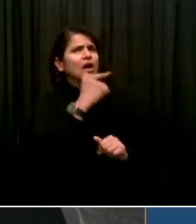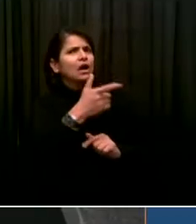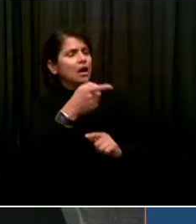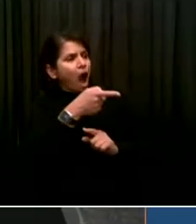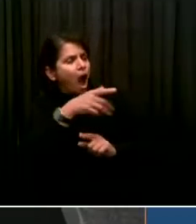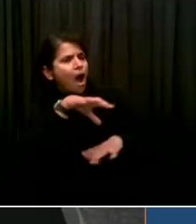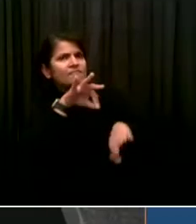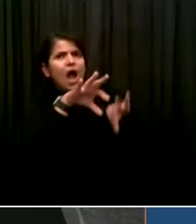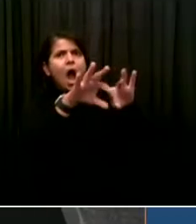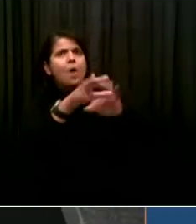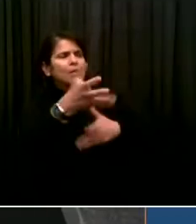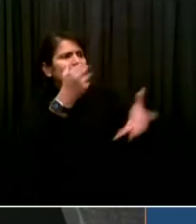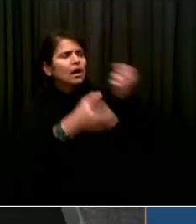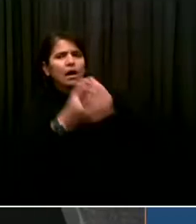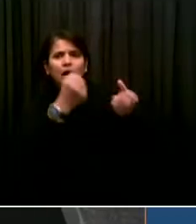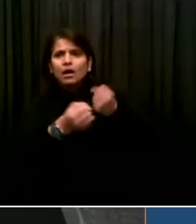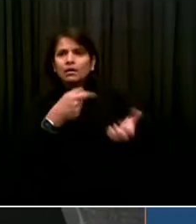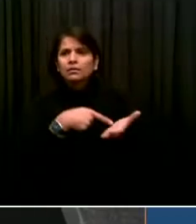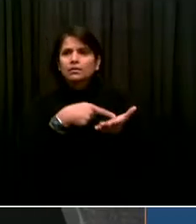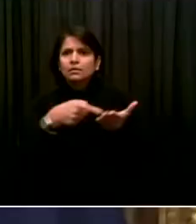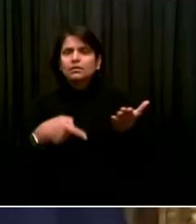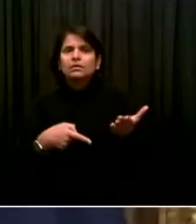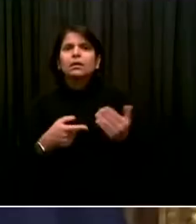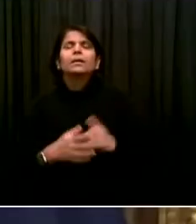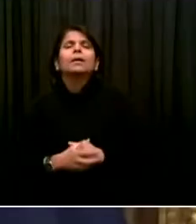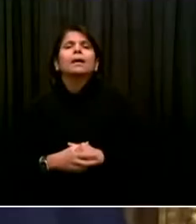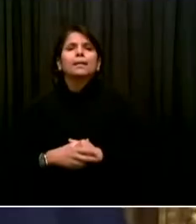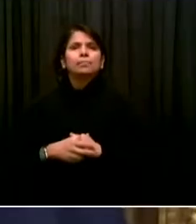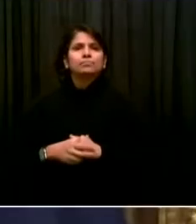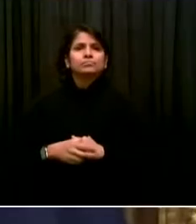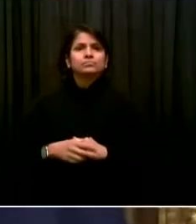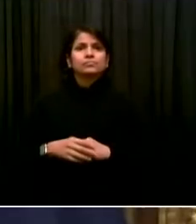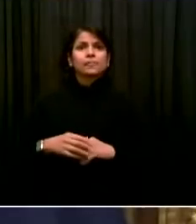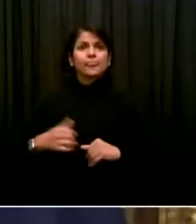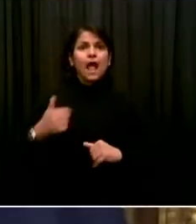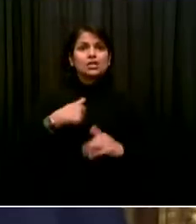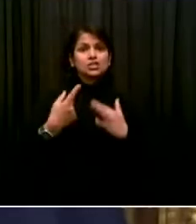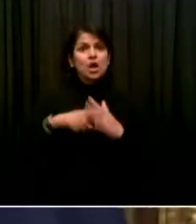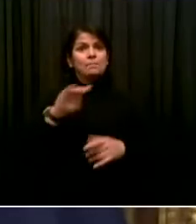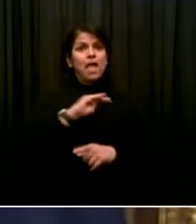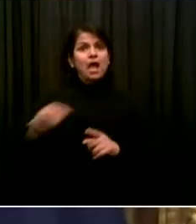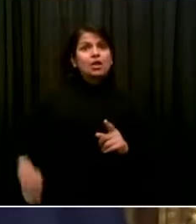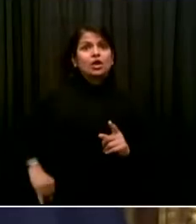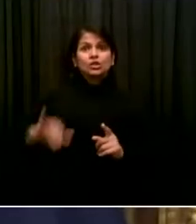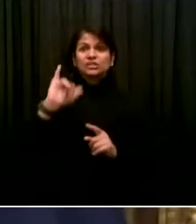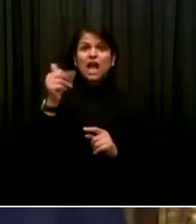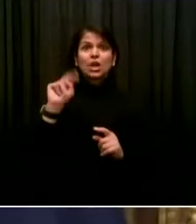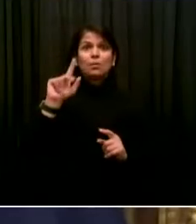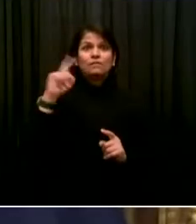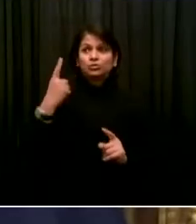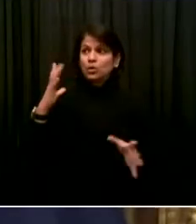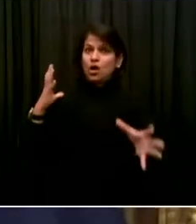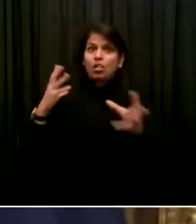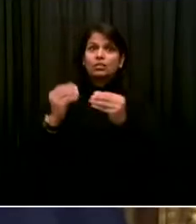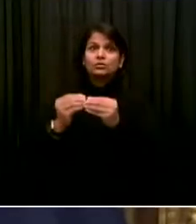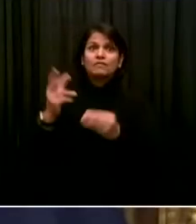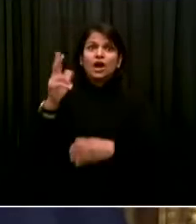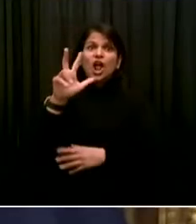POLICE OFFICERS TAKE THEM OFF THE STREETS EVERYDAY IN RECORD NUMBSER. SINCE JANUARY 1 WHEN I TOOK